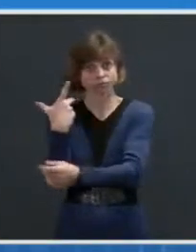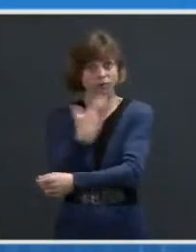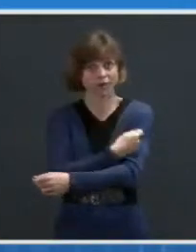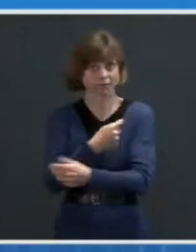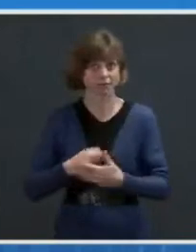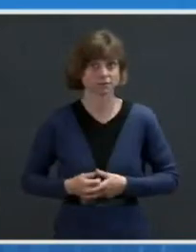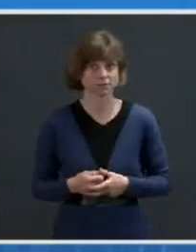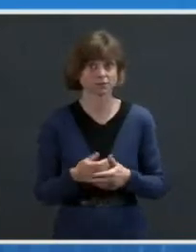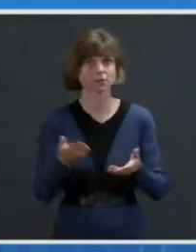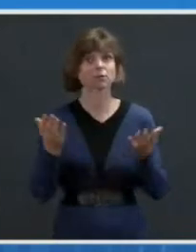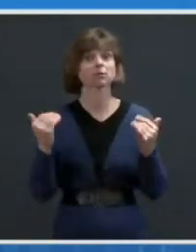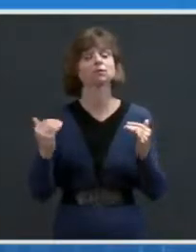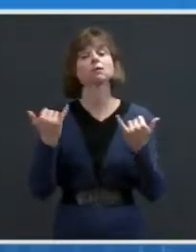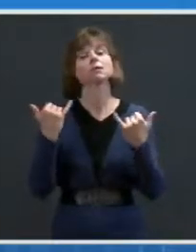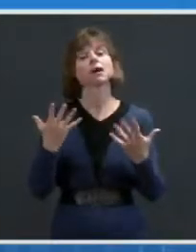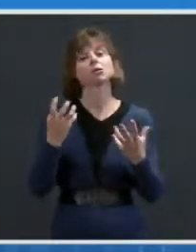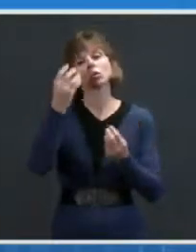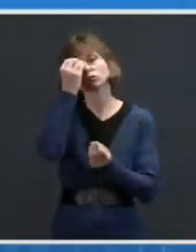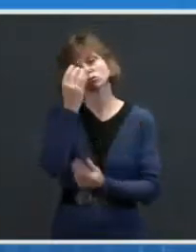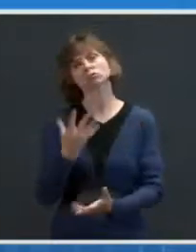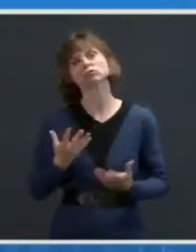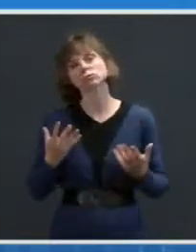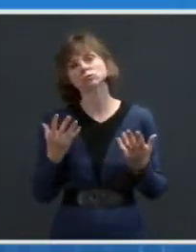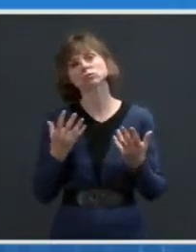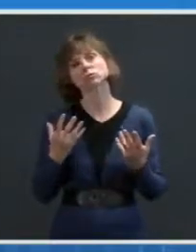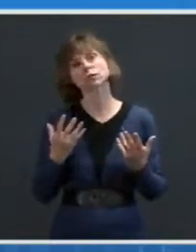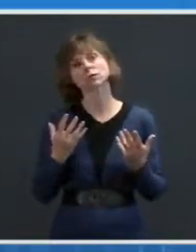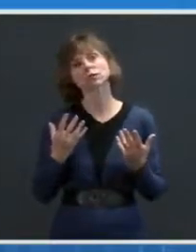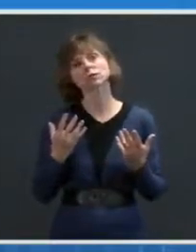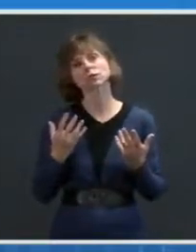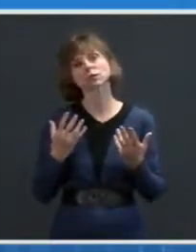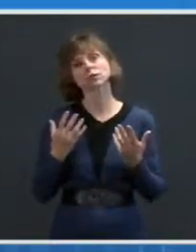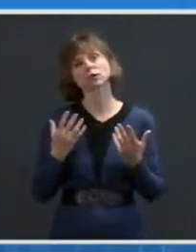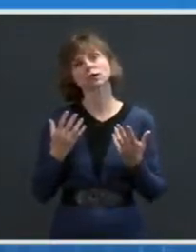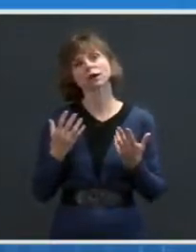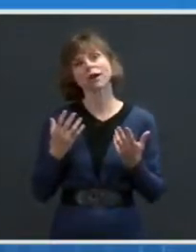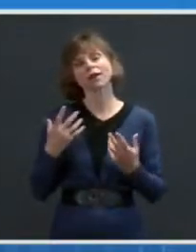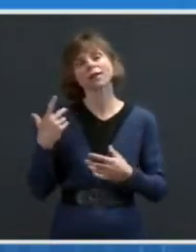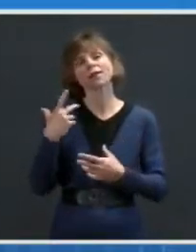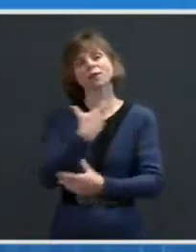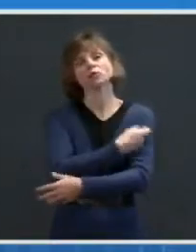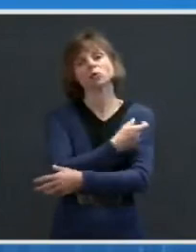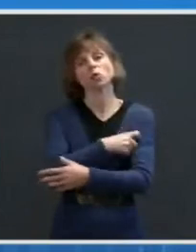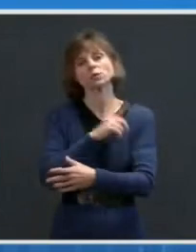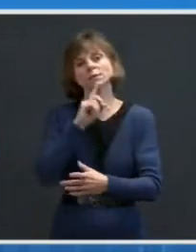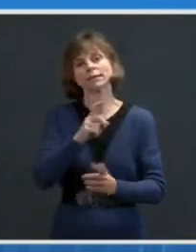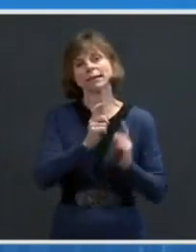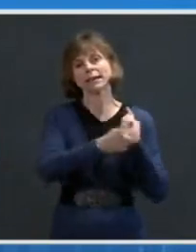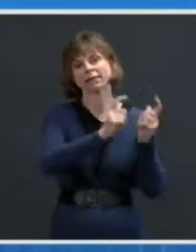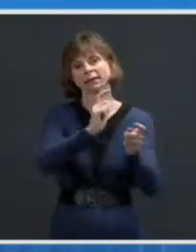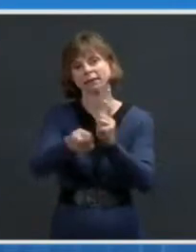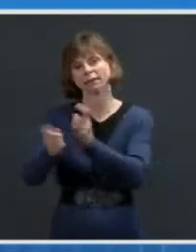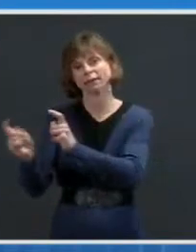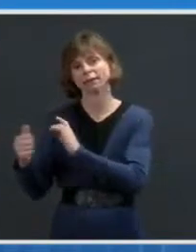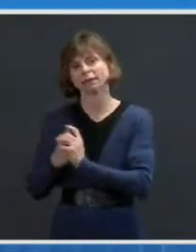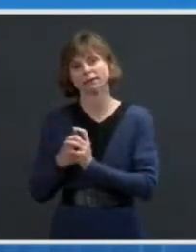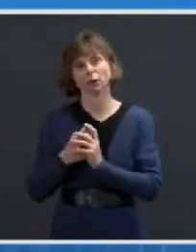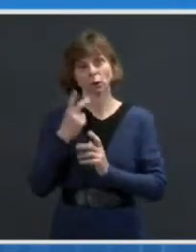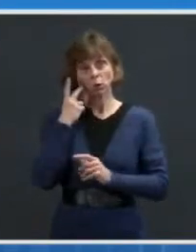INCREASE THE NUMBER OF PLACES THAT PEOPLE CAN GET VACCINATED.